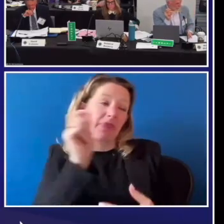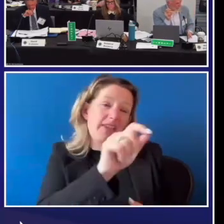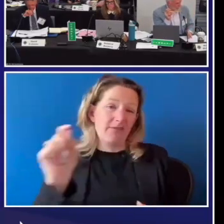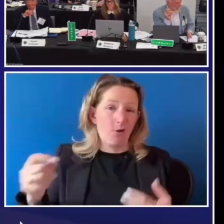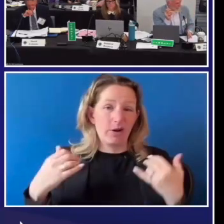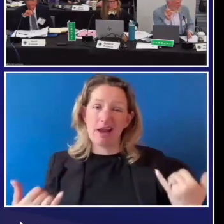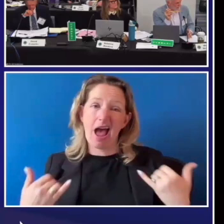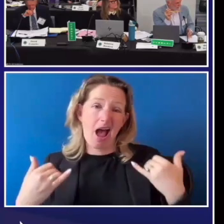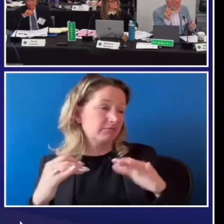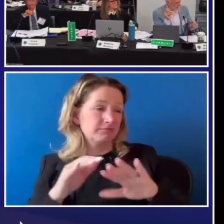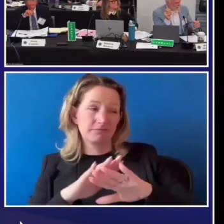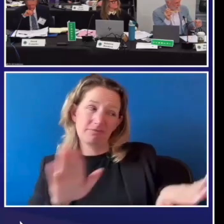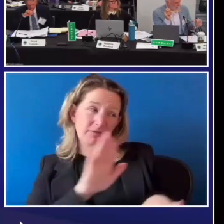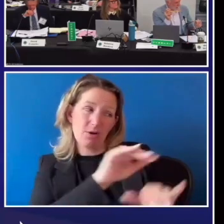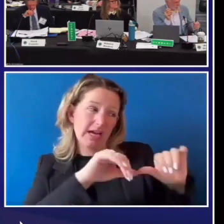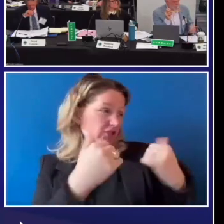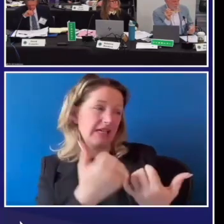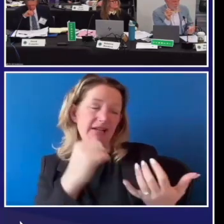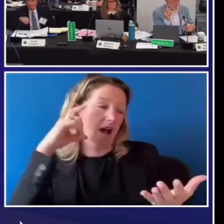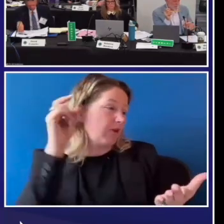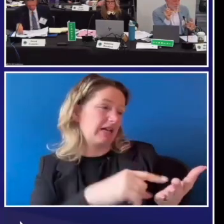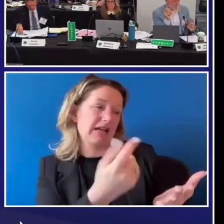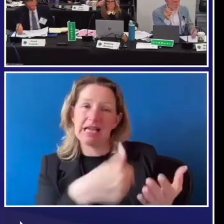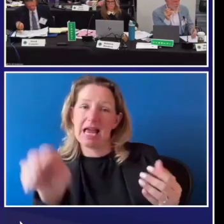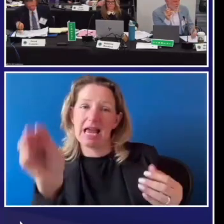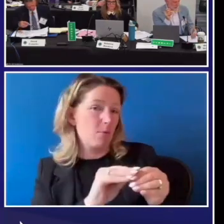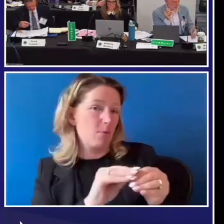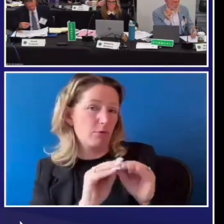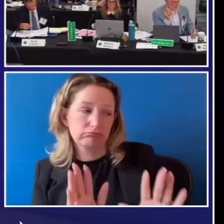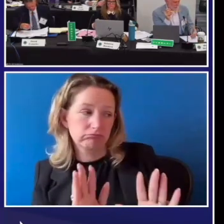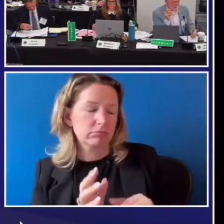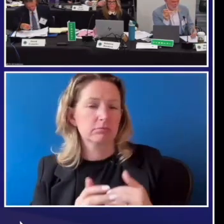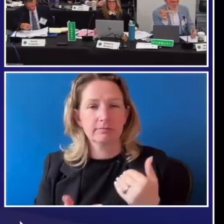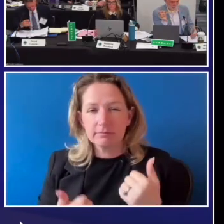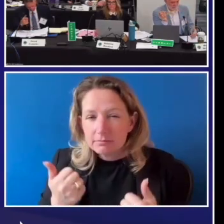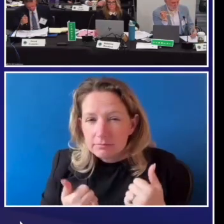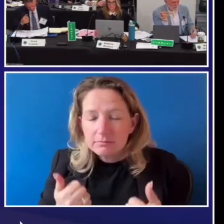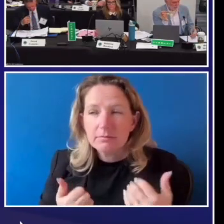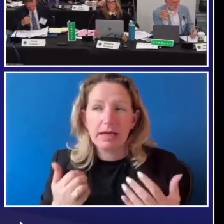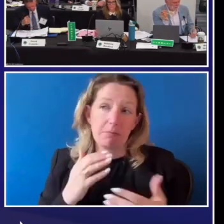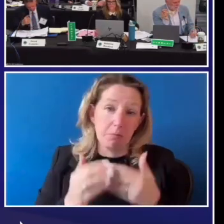agency, and to the, to the question of, I think maybe Mark brought this up earlier,